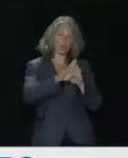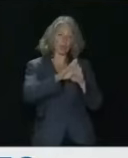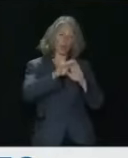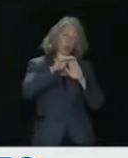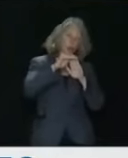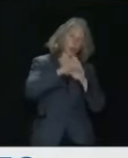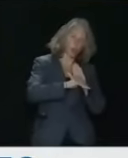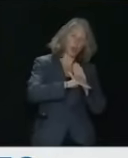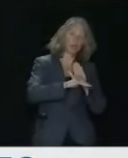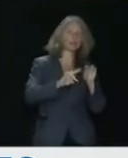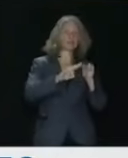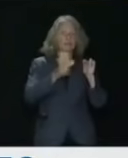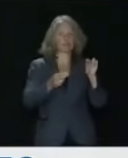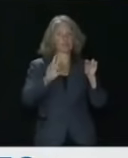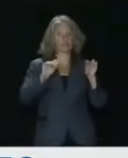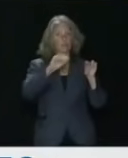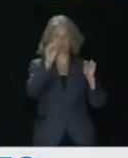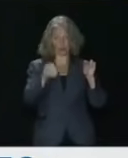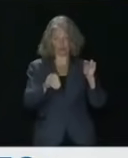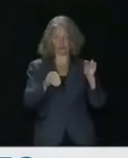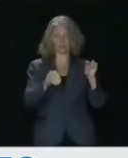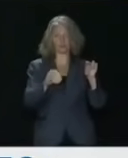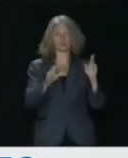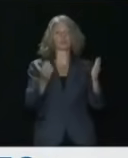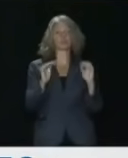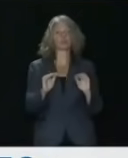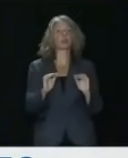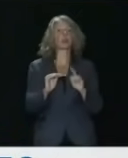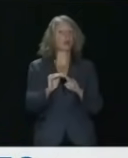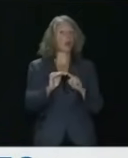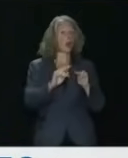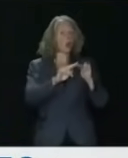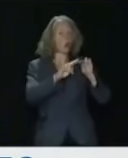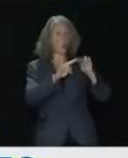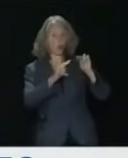(Voice of Interpreter): 2700